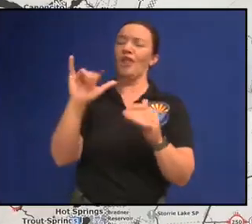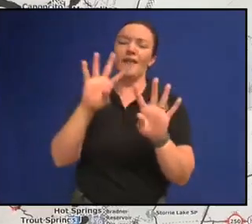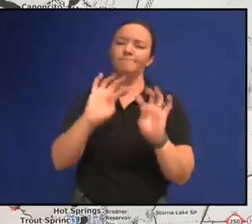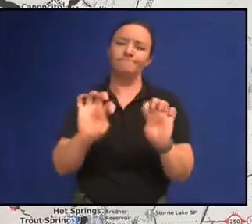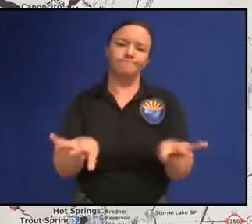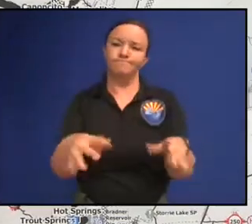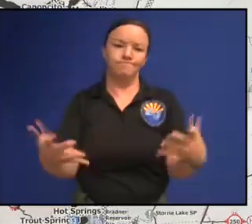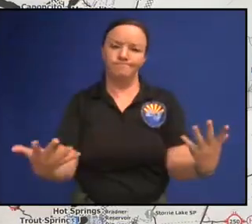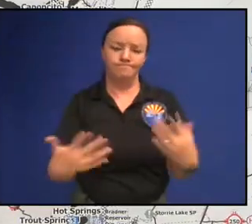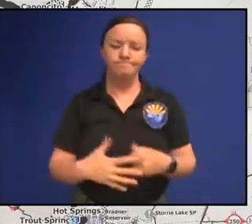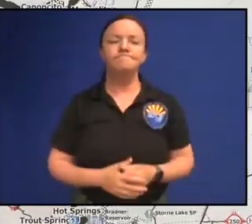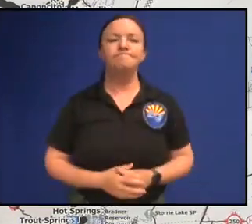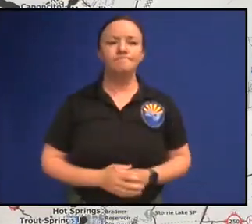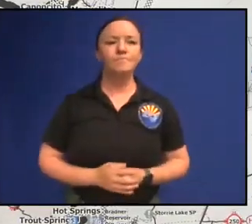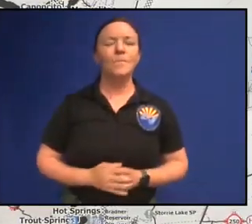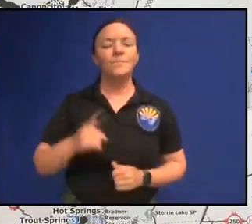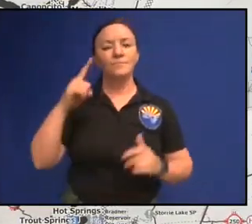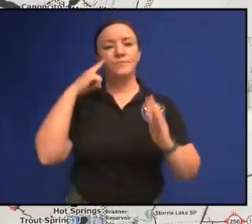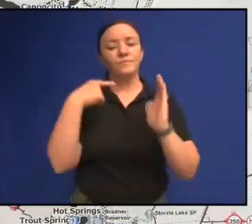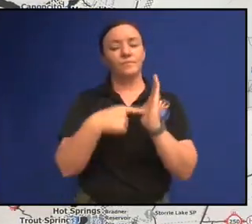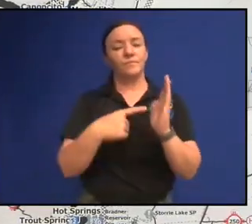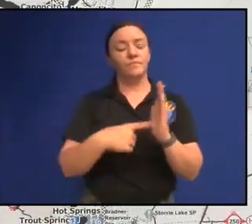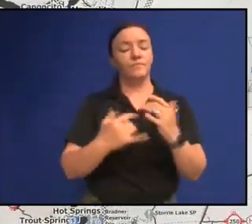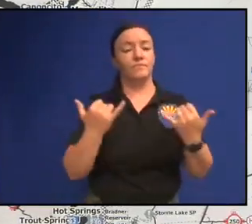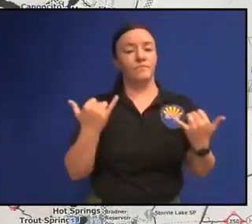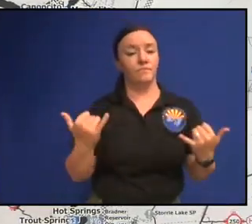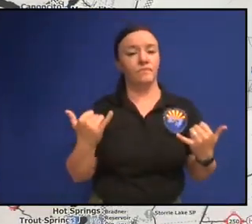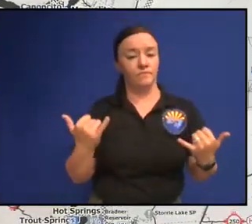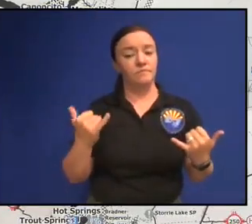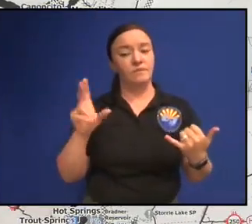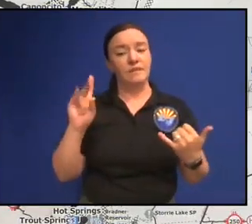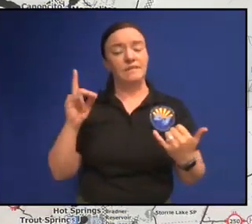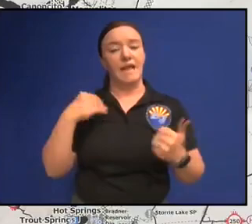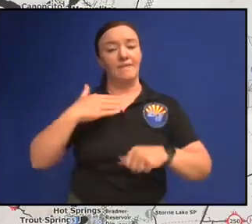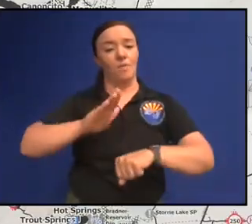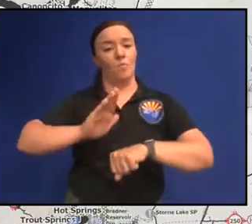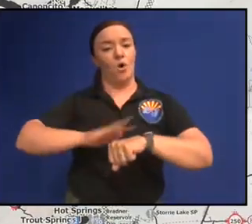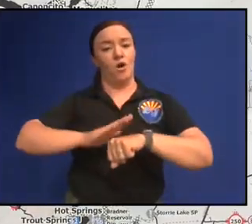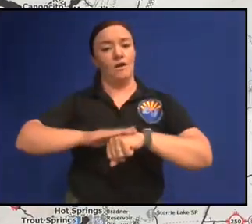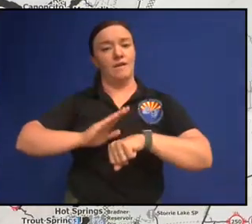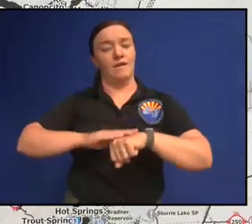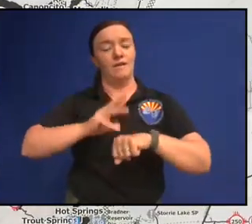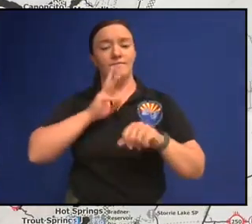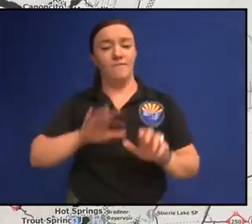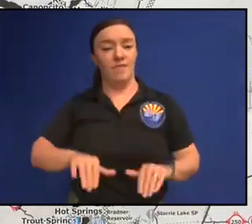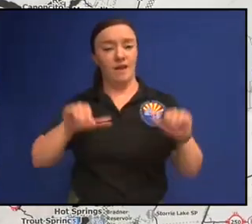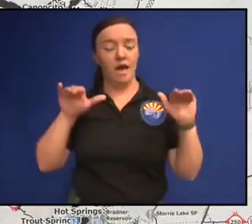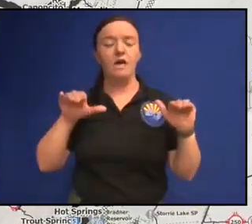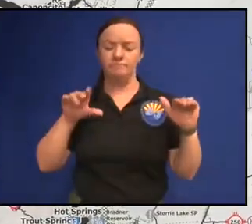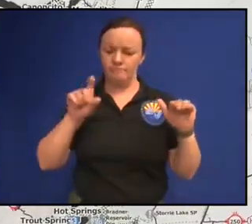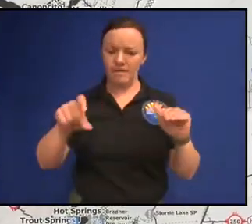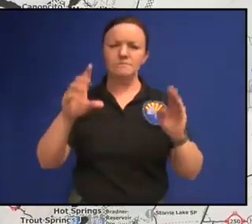FOR EXAMPLE, TODAY WE HAD THE WARNINGS IN PLACE, SO YOU REALLY NEED TO BE AWARE AND ALERT AND READY TO ACT. AND WITH THAT, THANK YOU, MR. MORRIS.